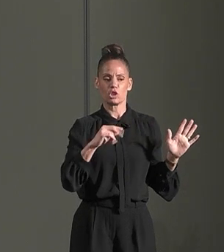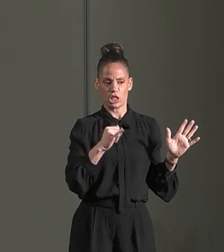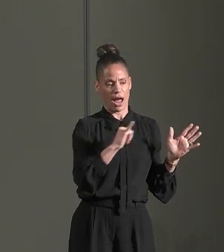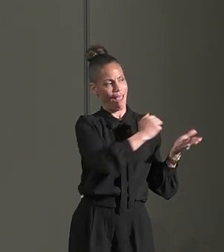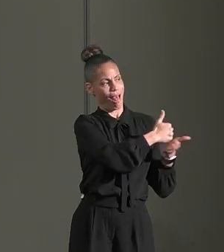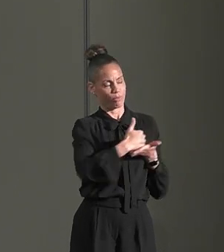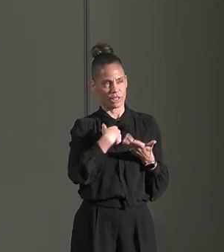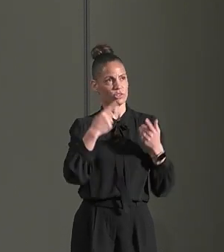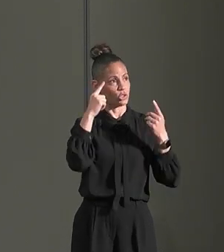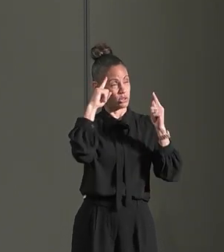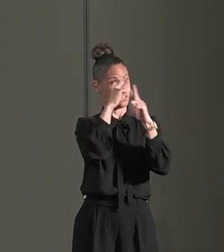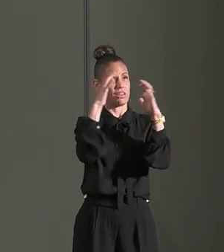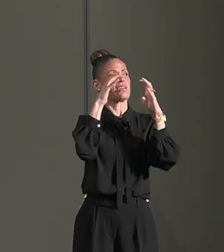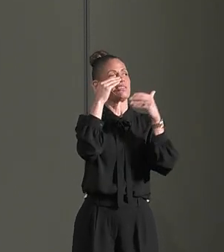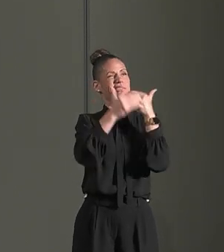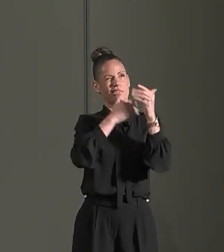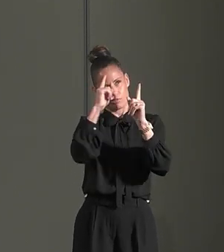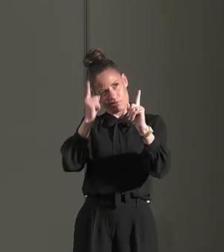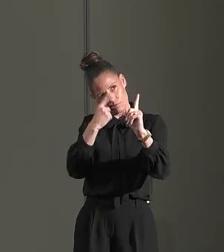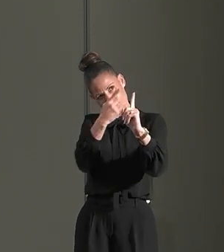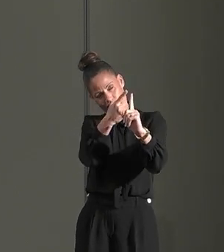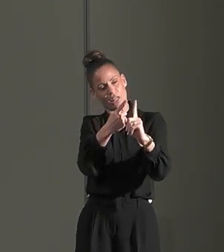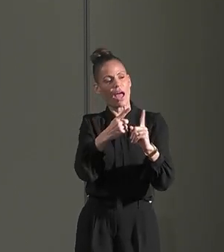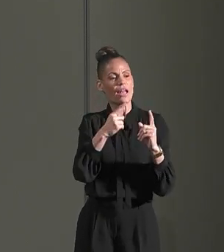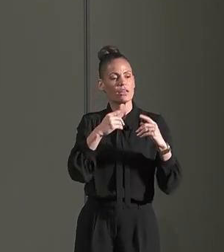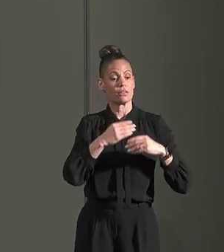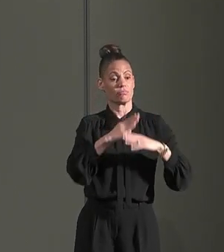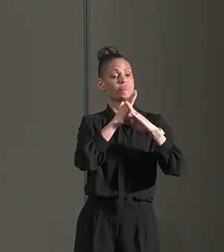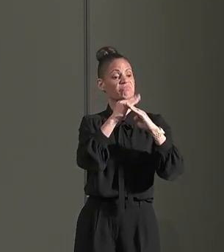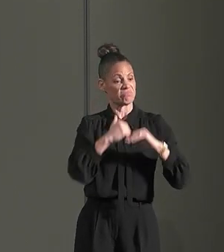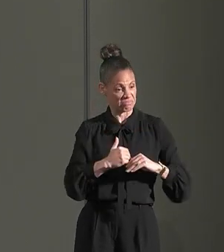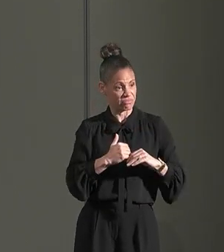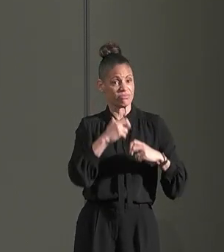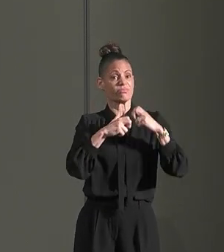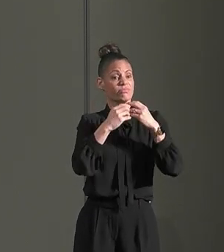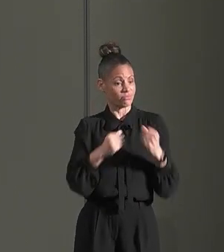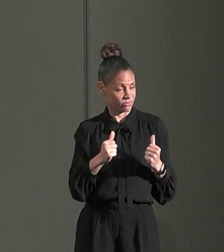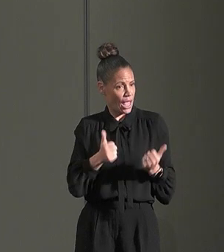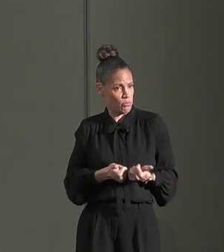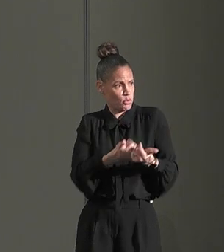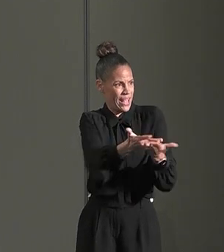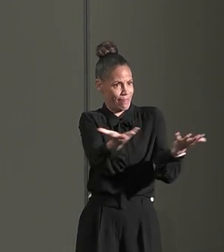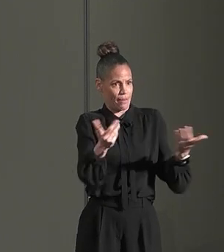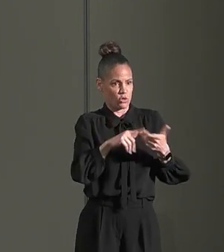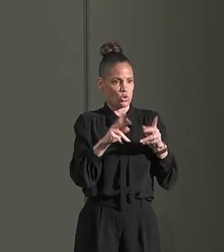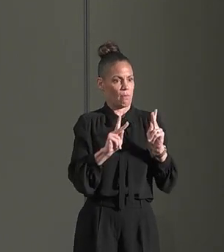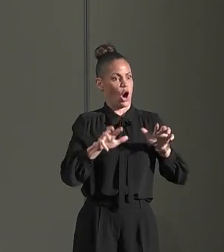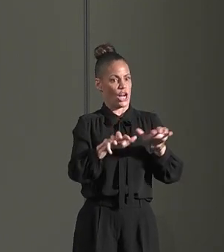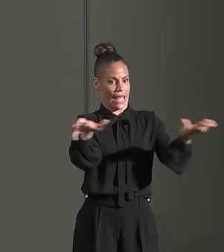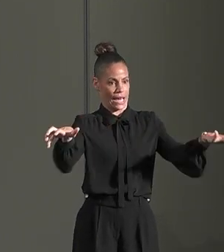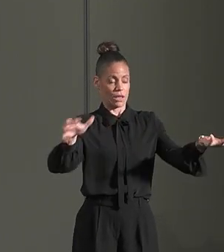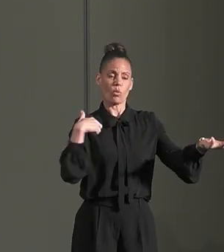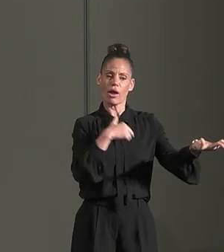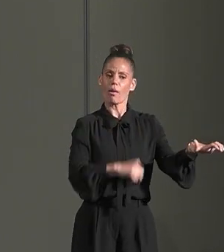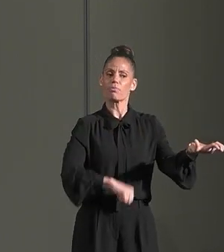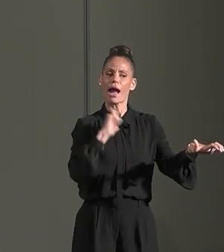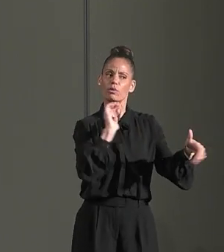how to bring them to the market. We are proud to be a partner with TPGi and we're excited